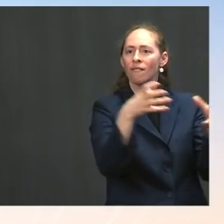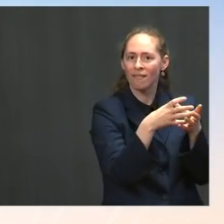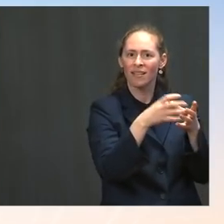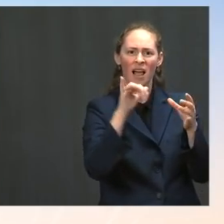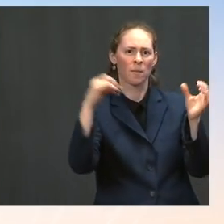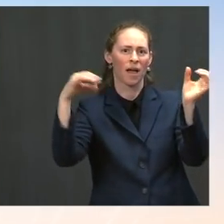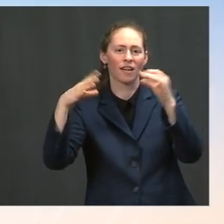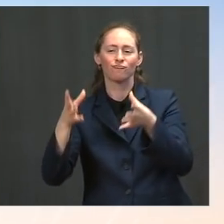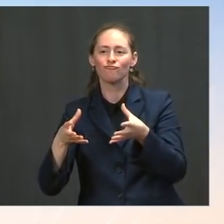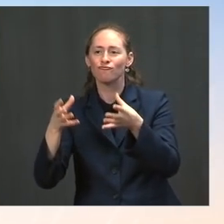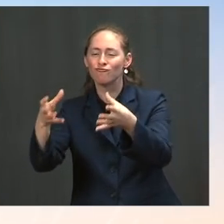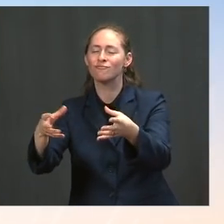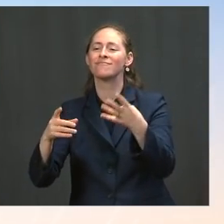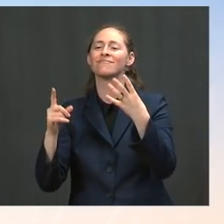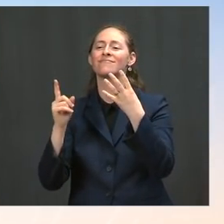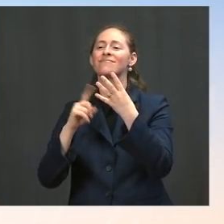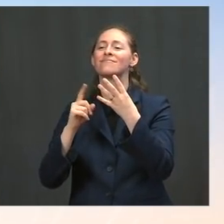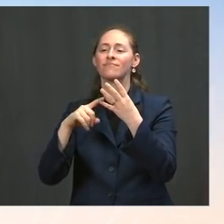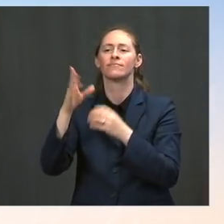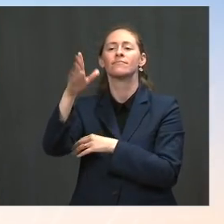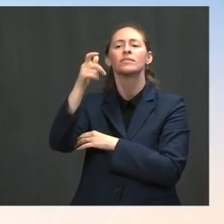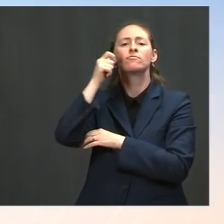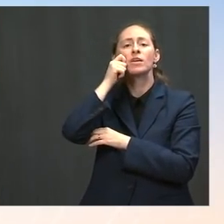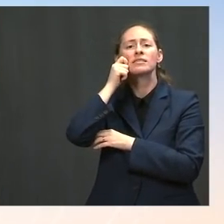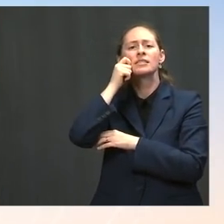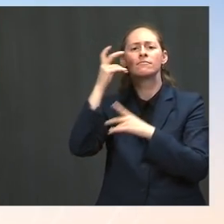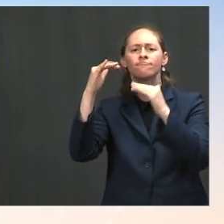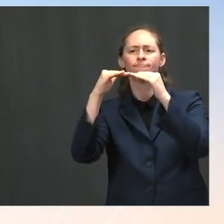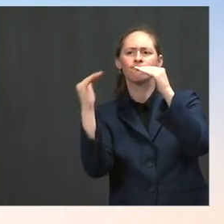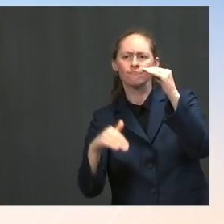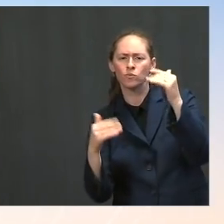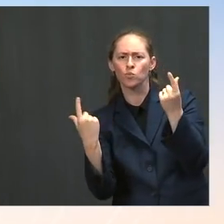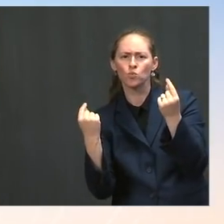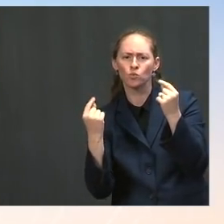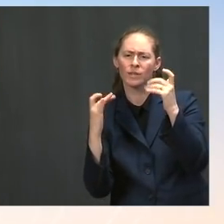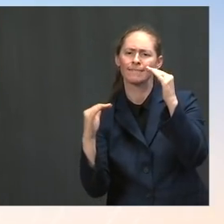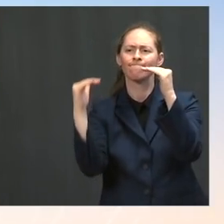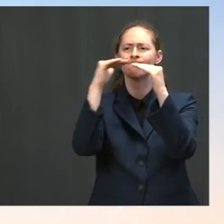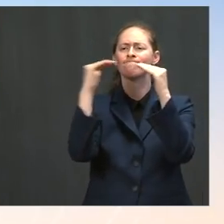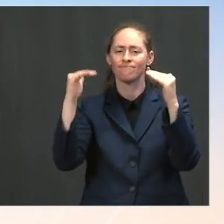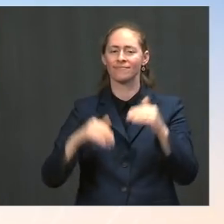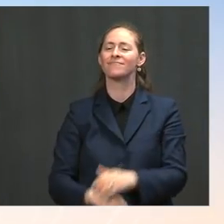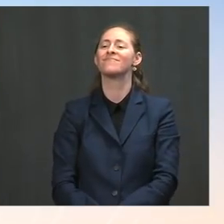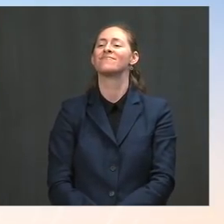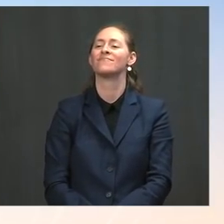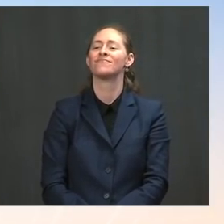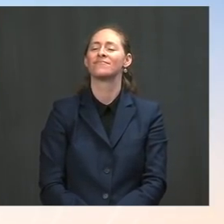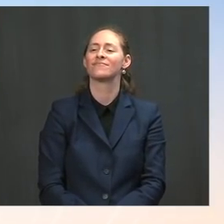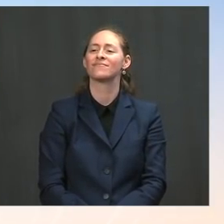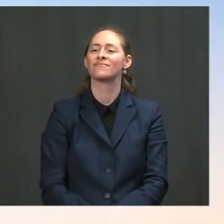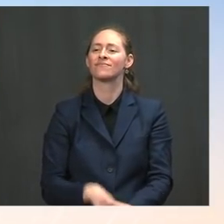Those are -- those are crises and those are challenges he will continue to spend his time working toward and making progress on.